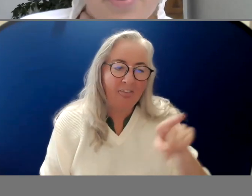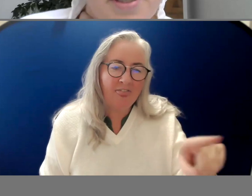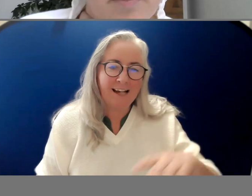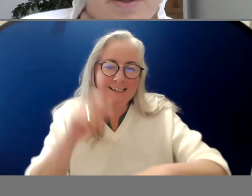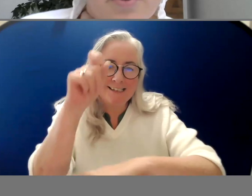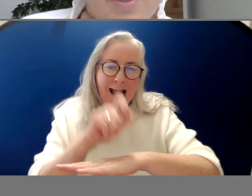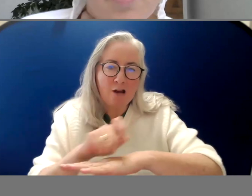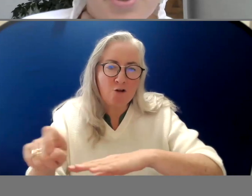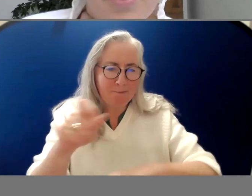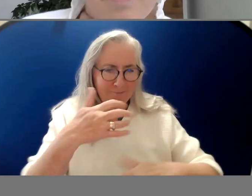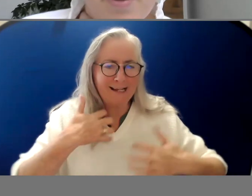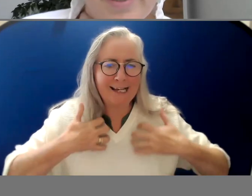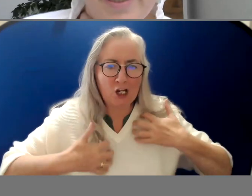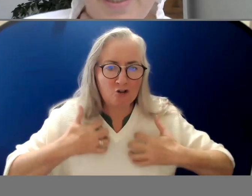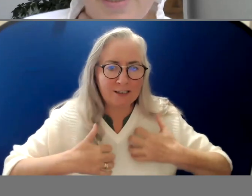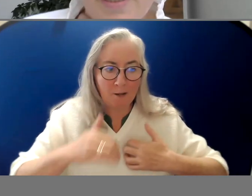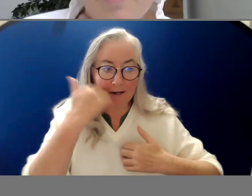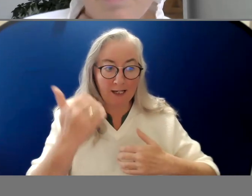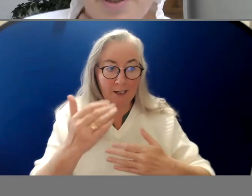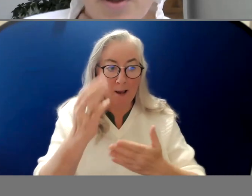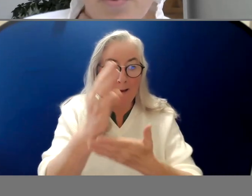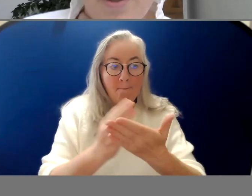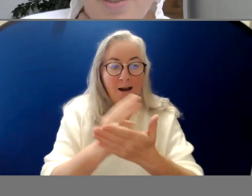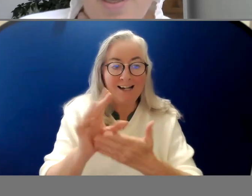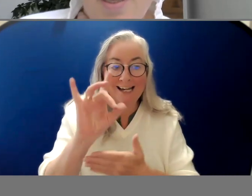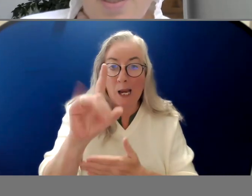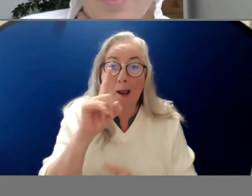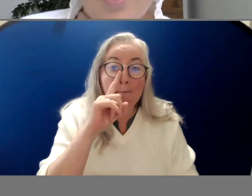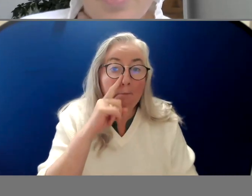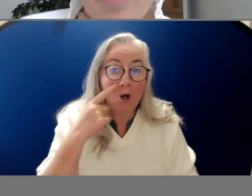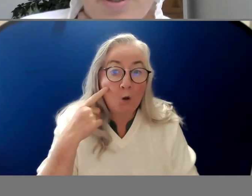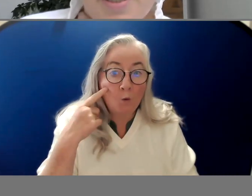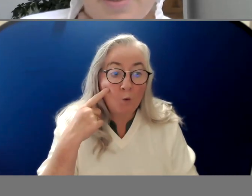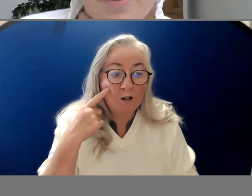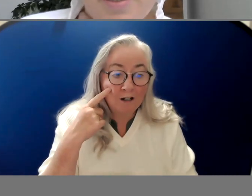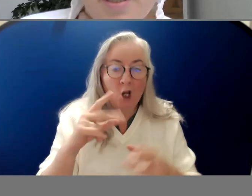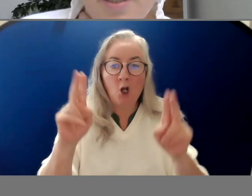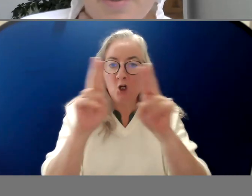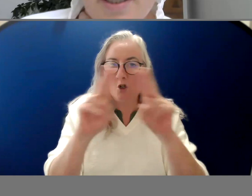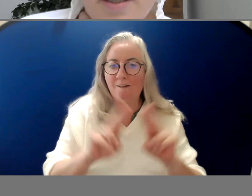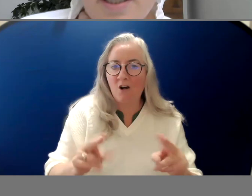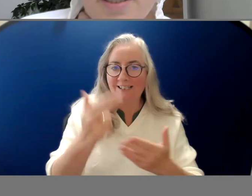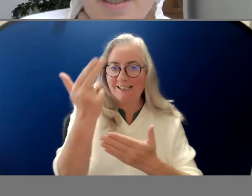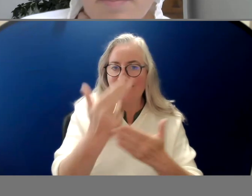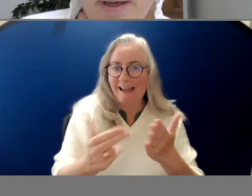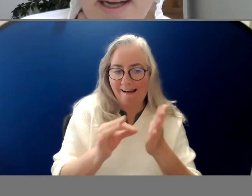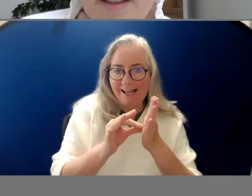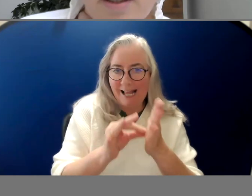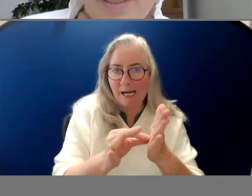interesting because we're showing part K in blue and Universal Design guidelines in black and they're